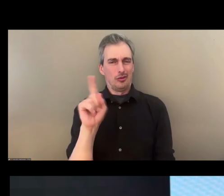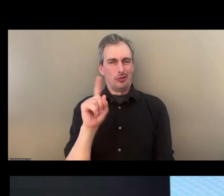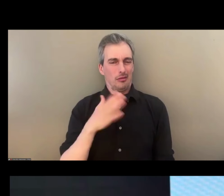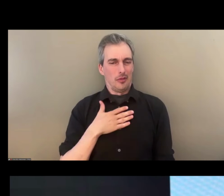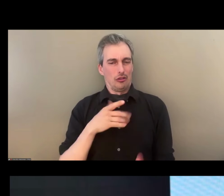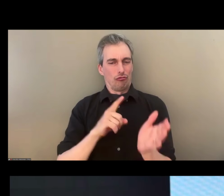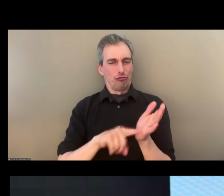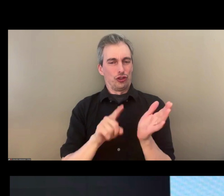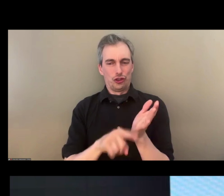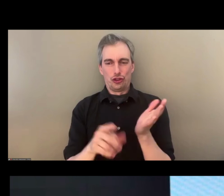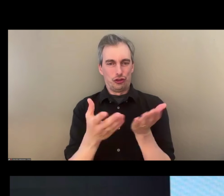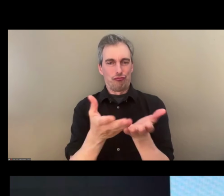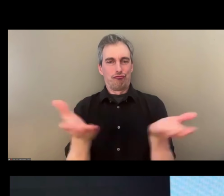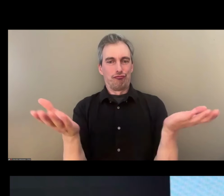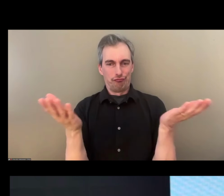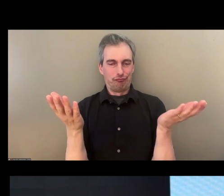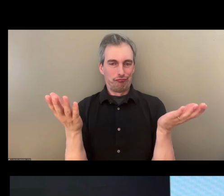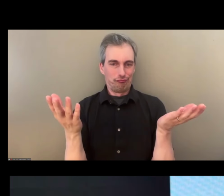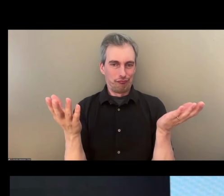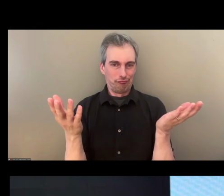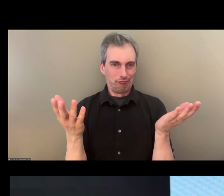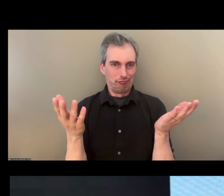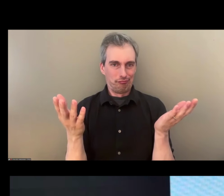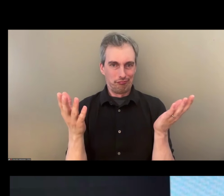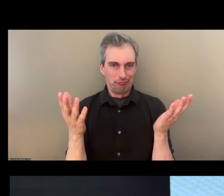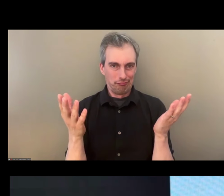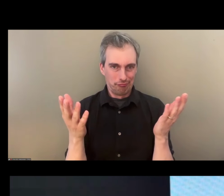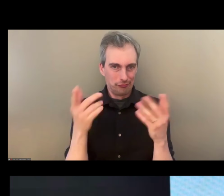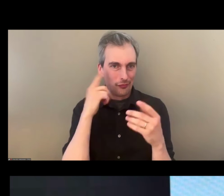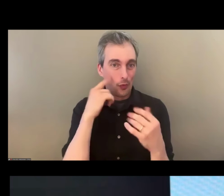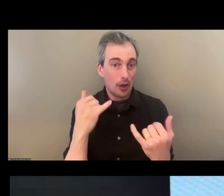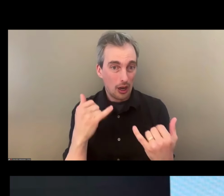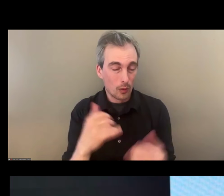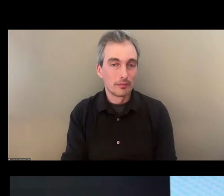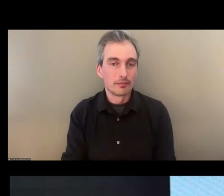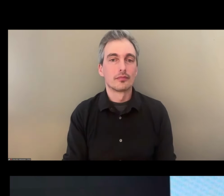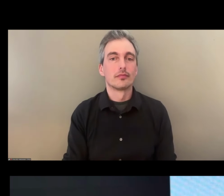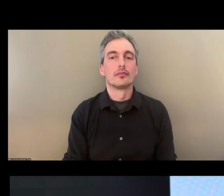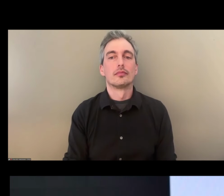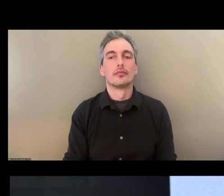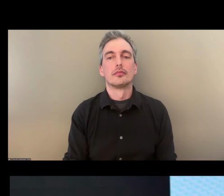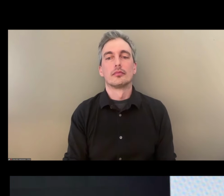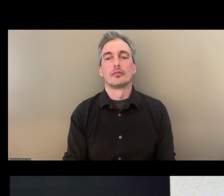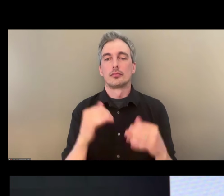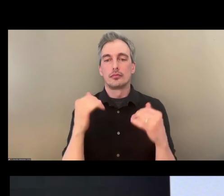And one of my future directions is to think about how we can use AI for this.